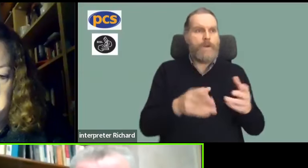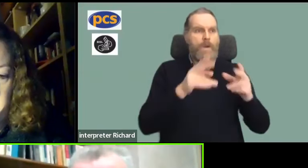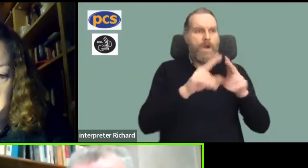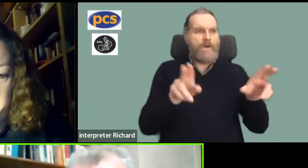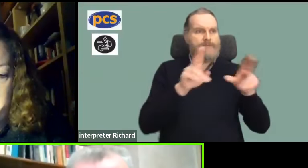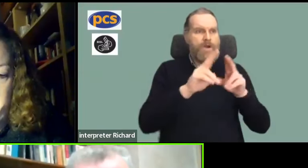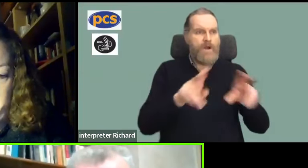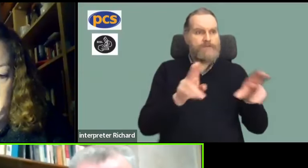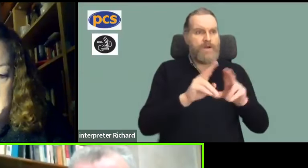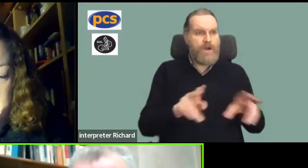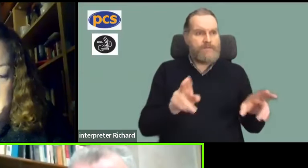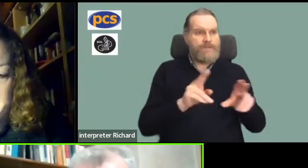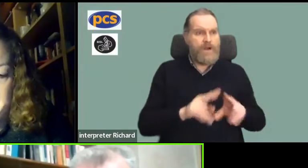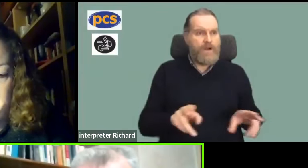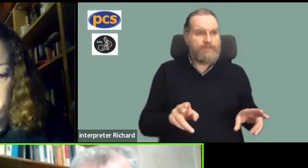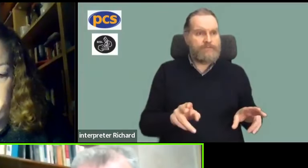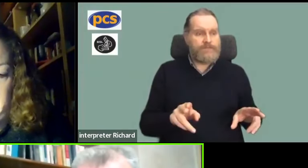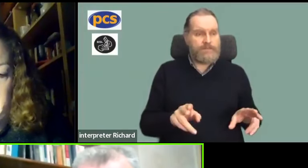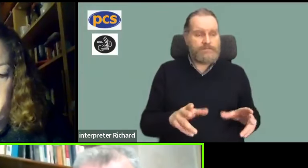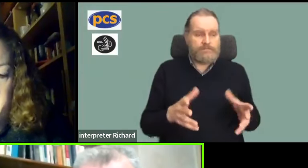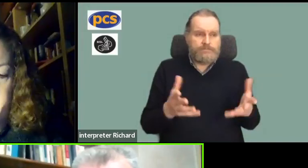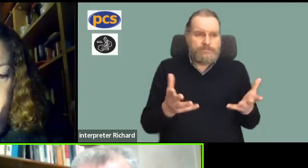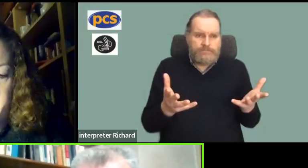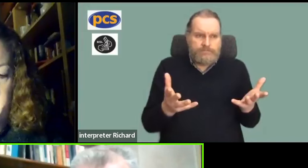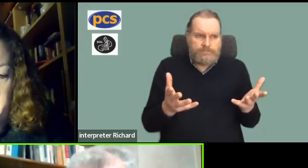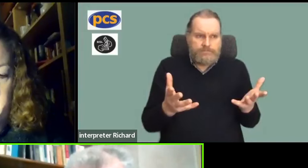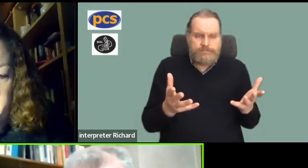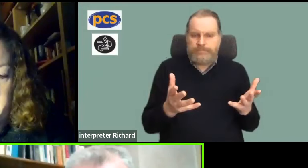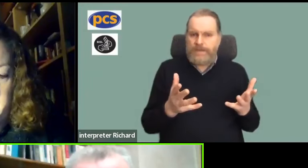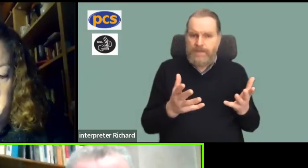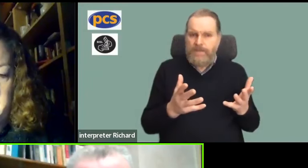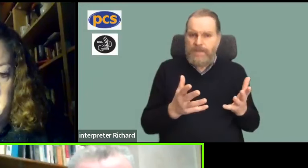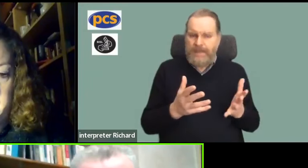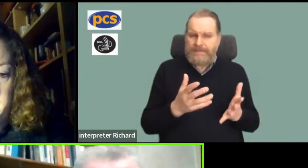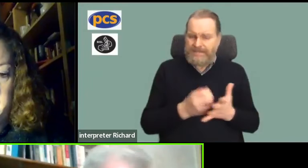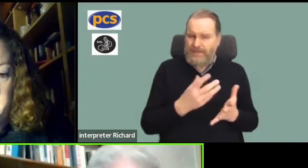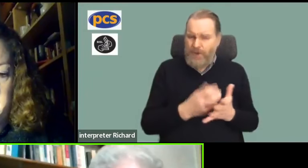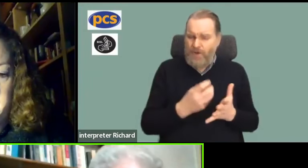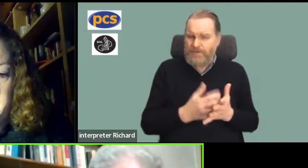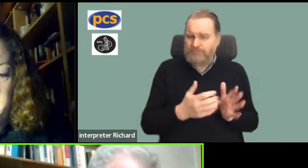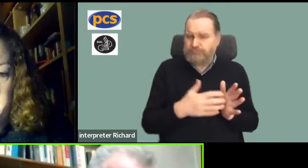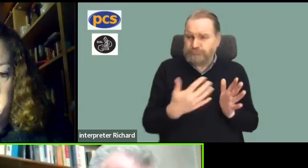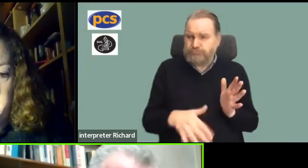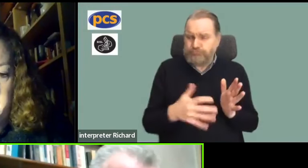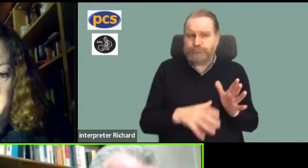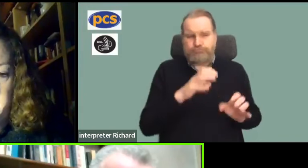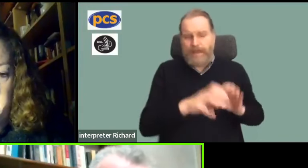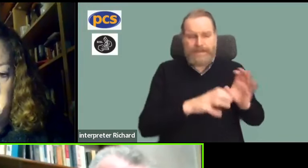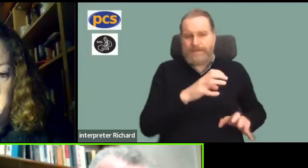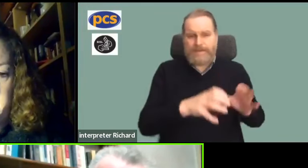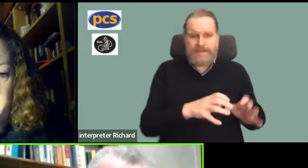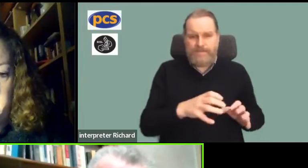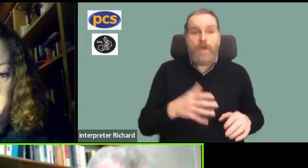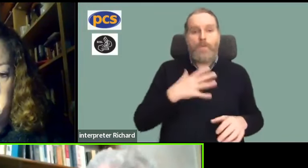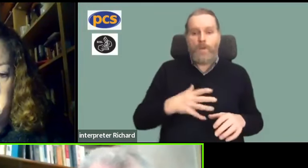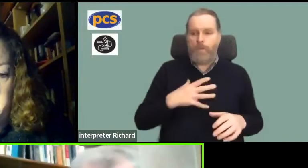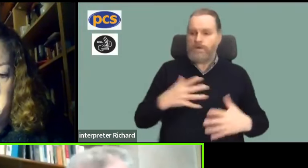out on strike in a target to out on strike in a target sustained area. That is, the more that That is the more that costs, and we want to be able to spread this over r a